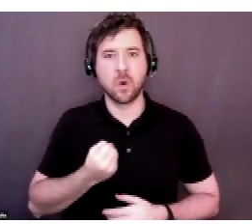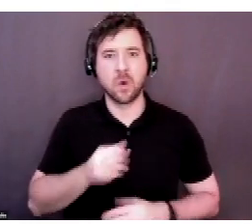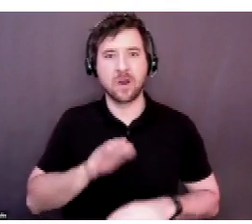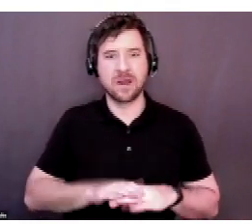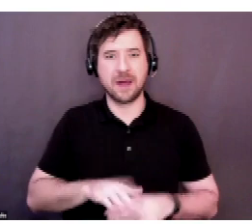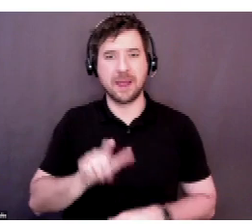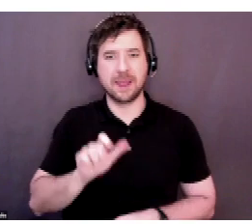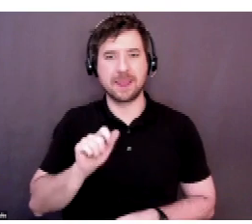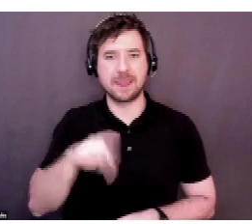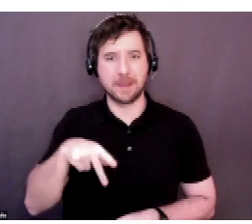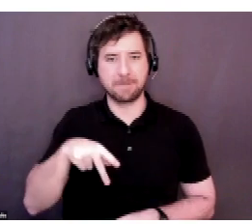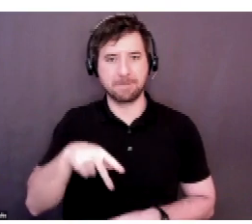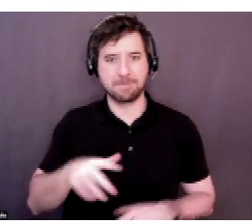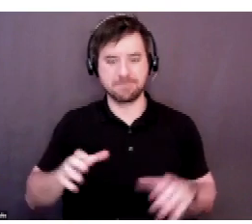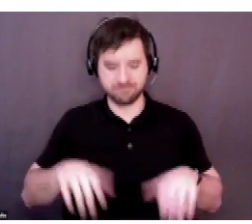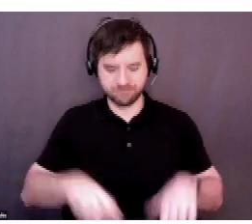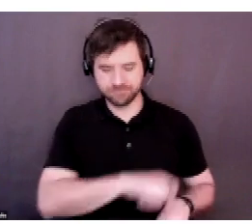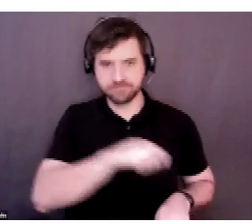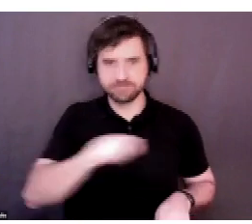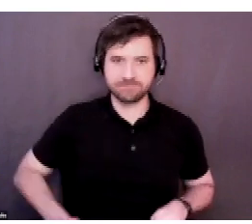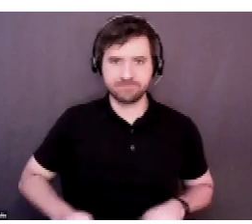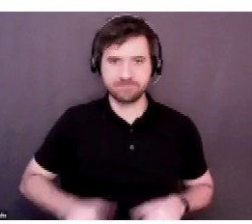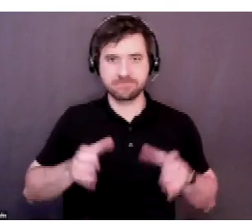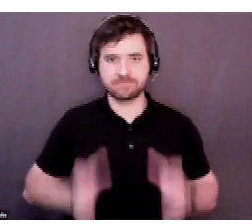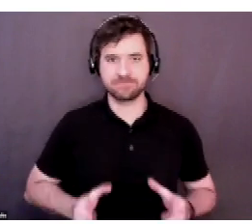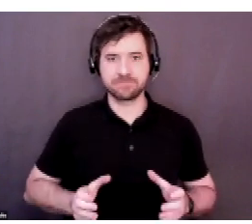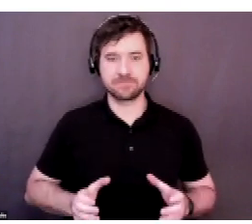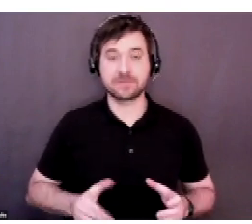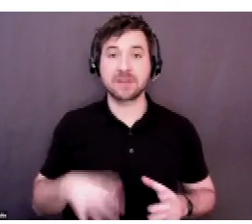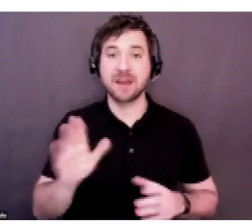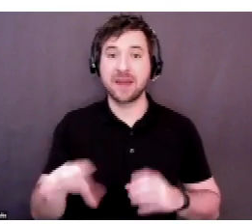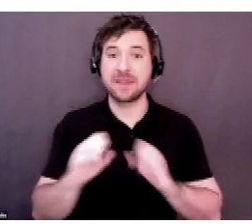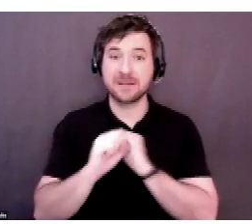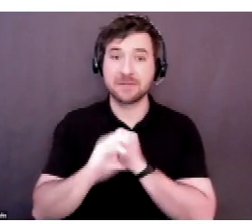And it's called the lap baby, and they market it to people who work from home.